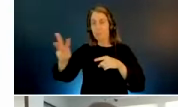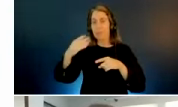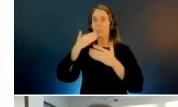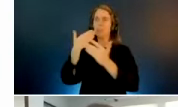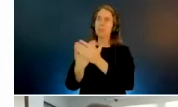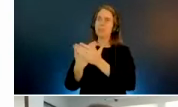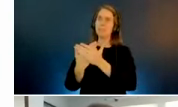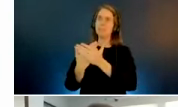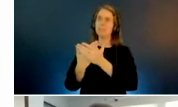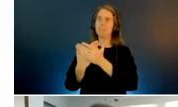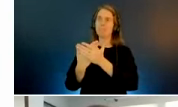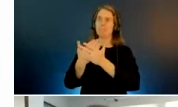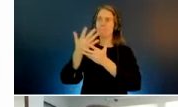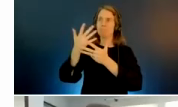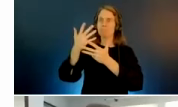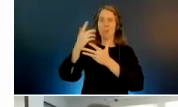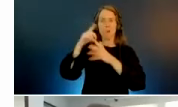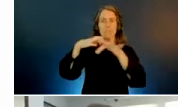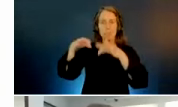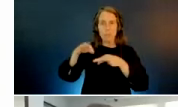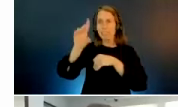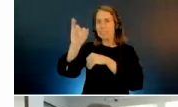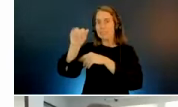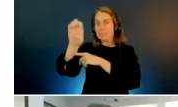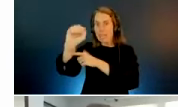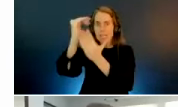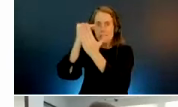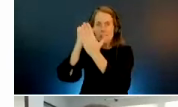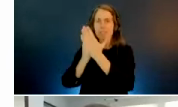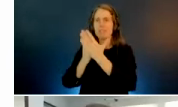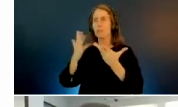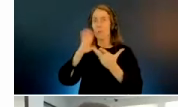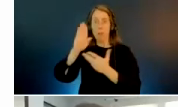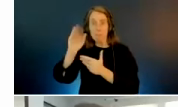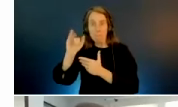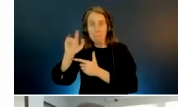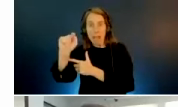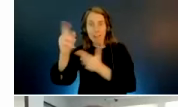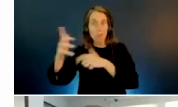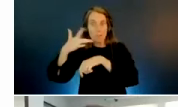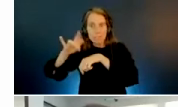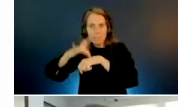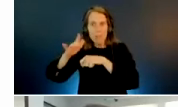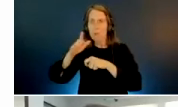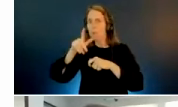ballot um so that's a great resource for myself i use it all the time and i just think it's